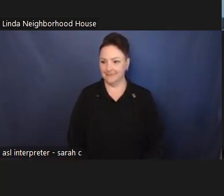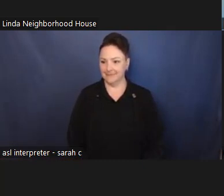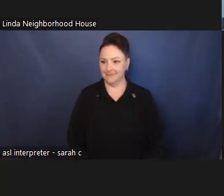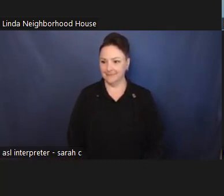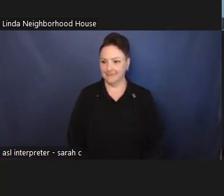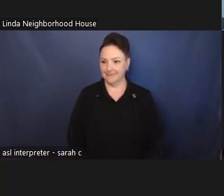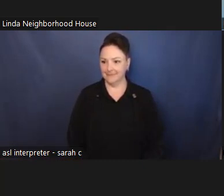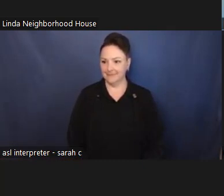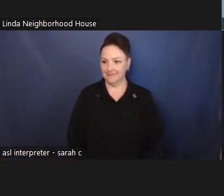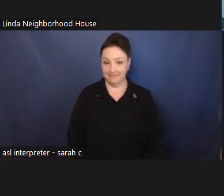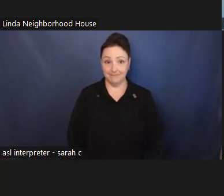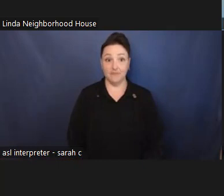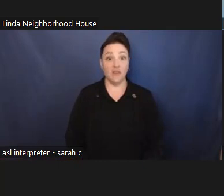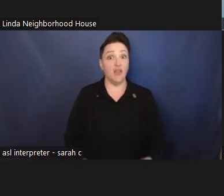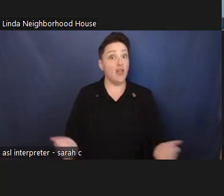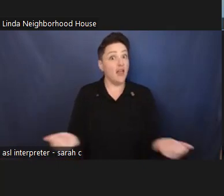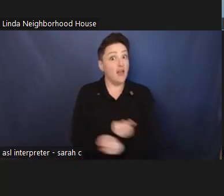So I guess everything is just going hunky dory huh?